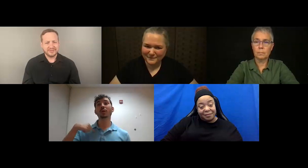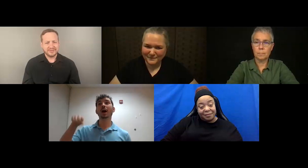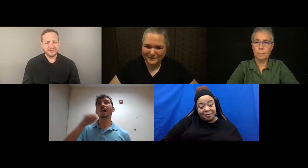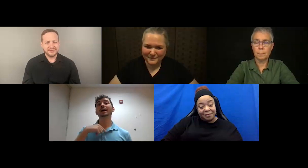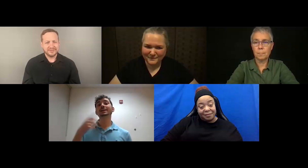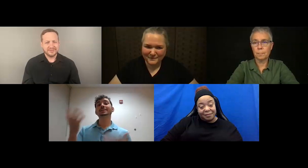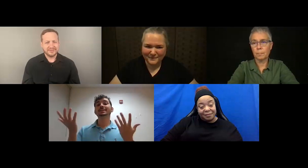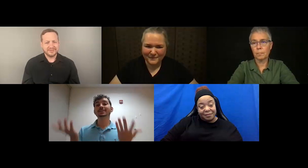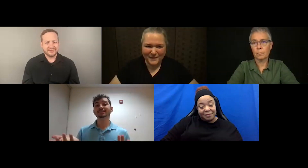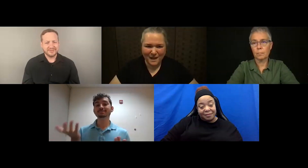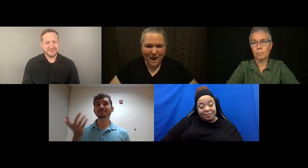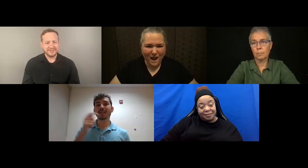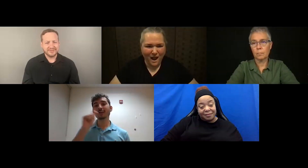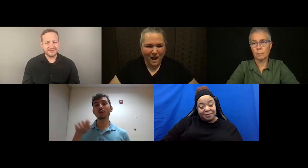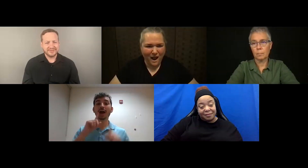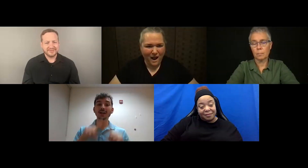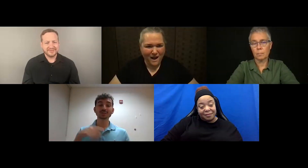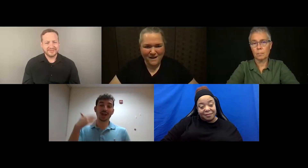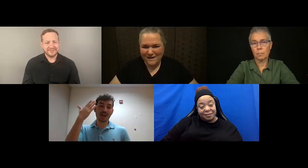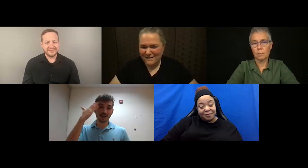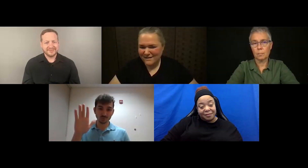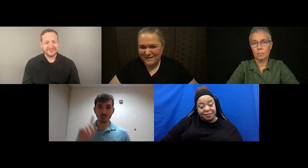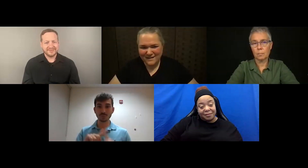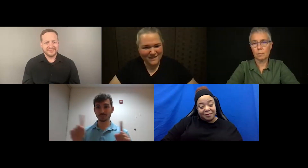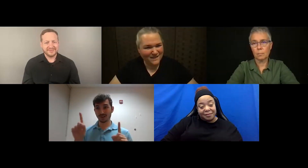type next. Using that, they might take over for us trying to predict and answer for us.